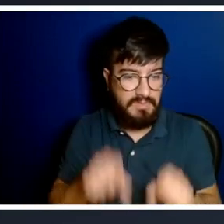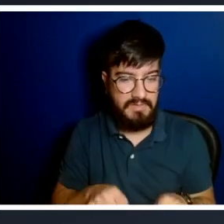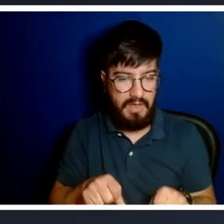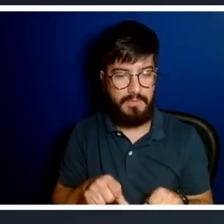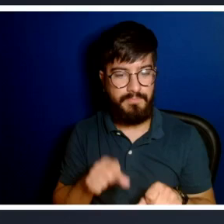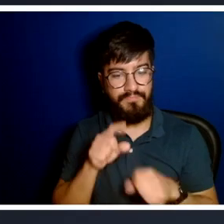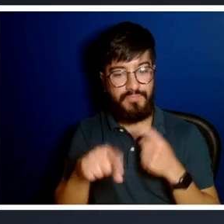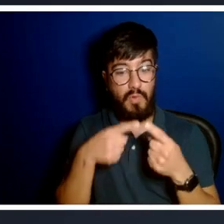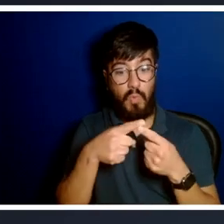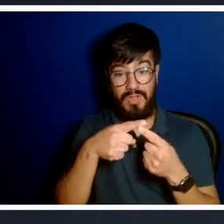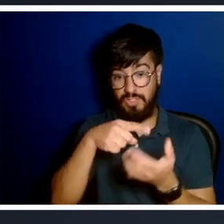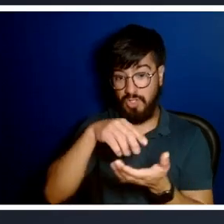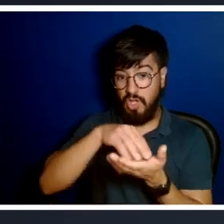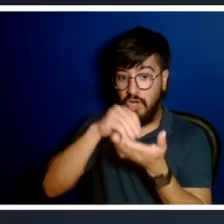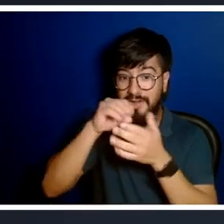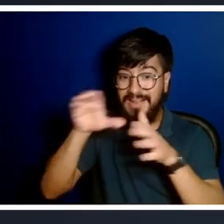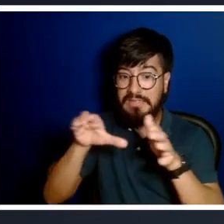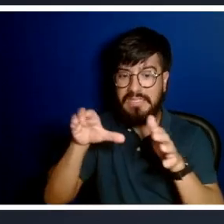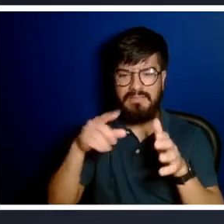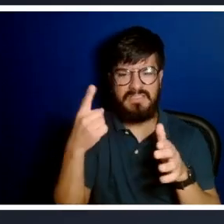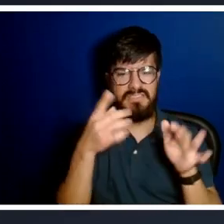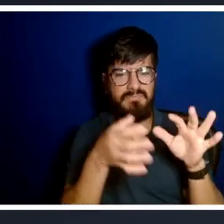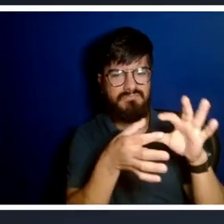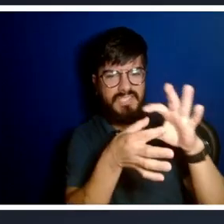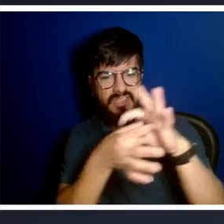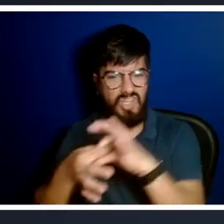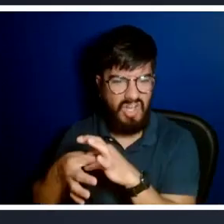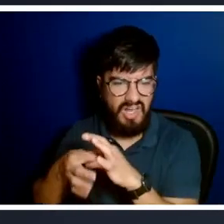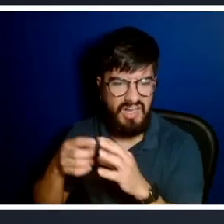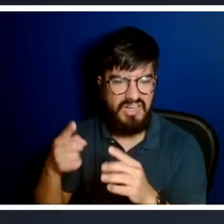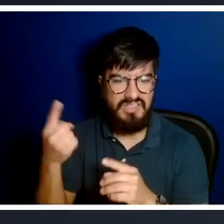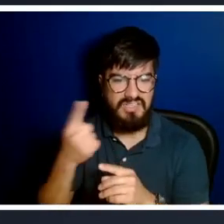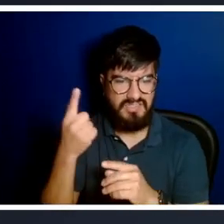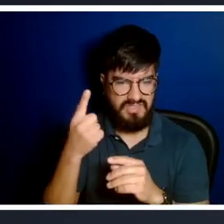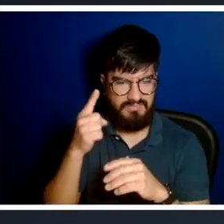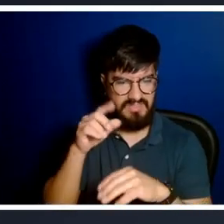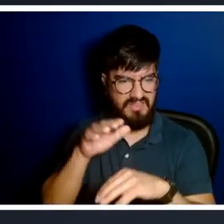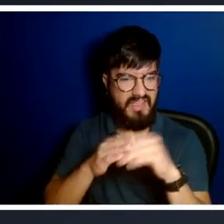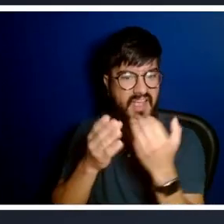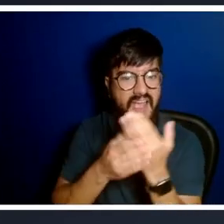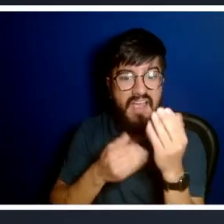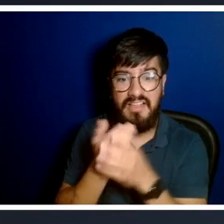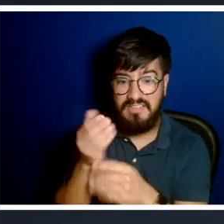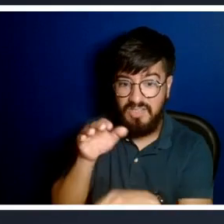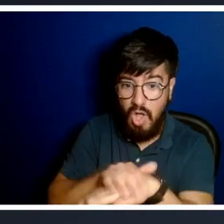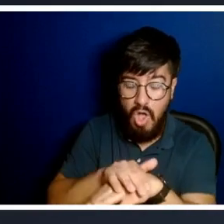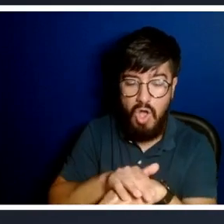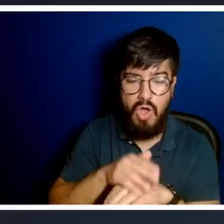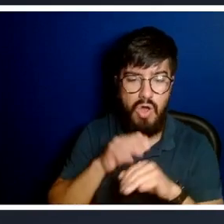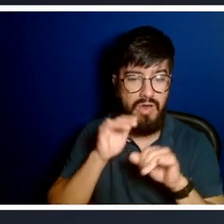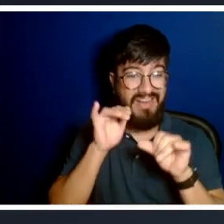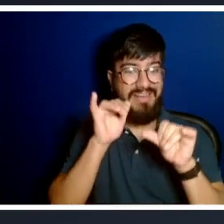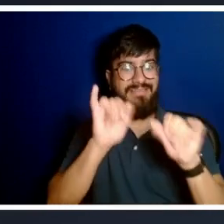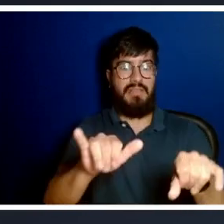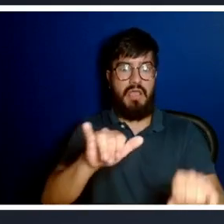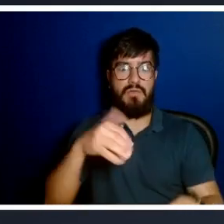With something hands on, with something real, I think that can be quite powerful as well.